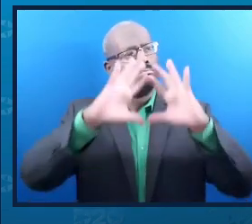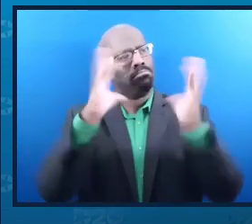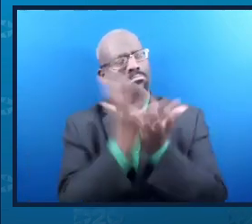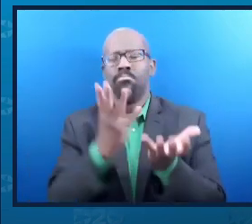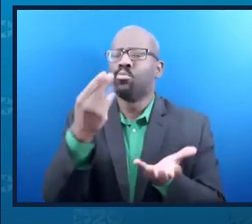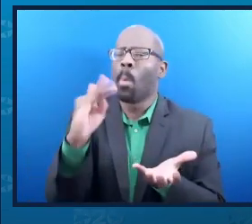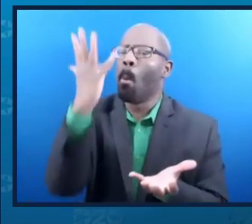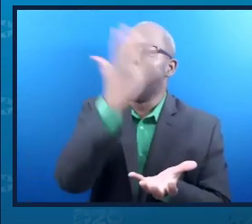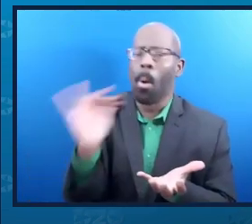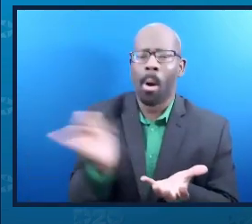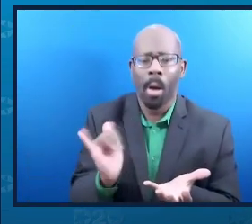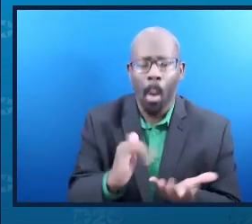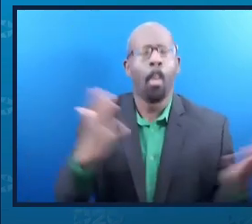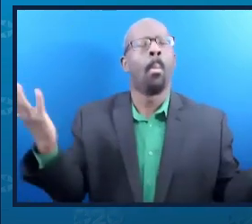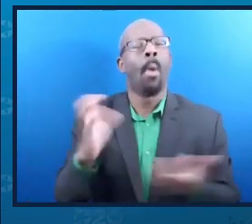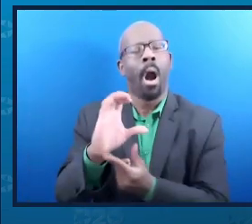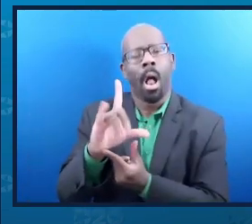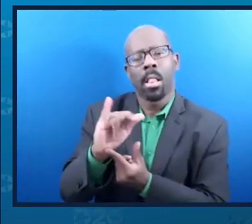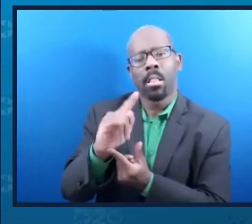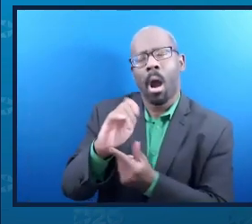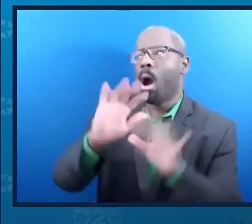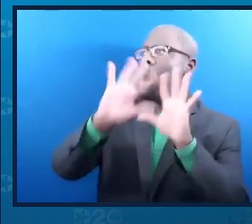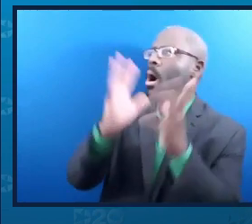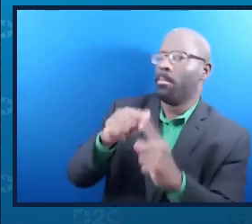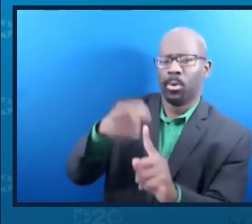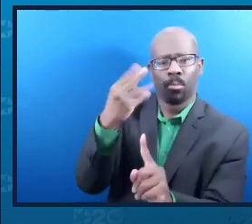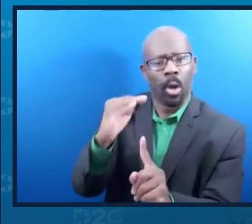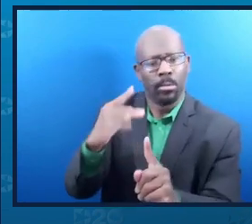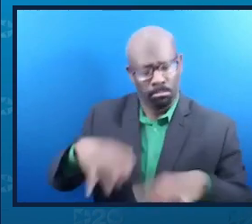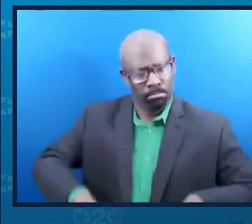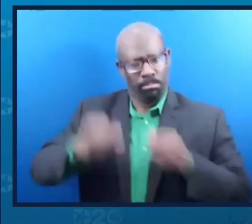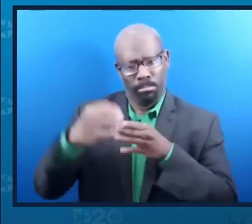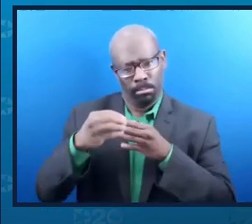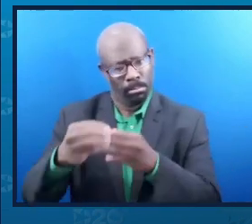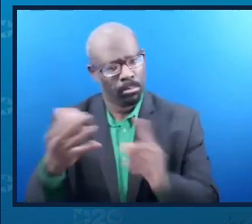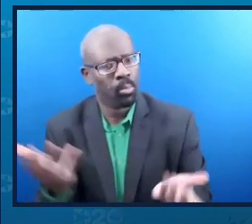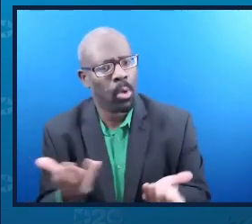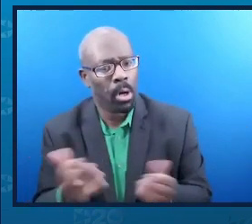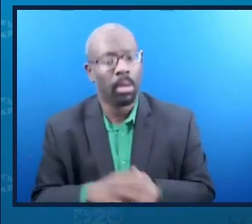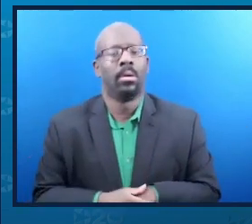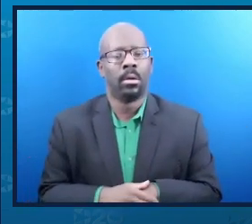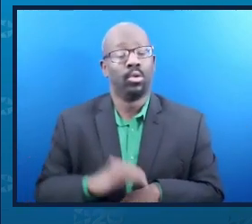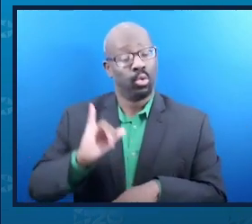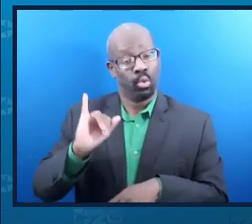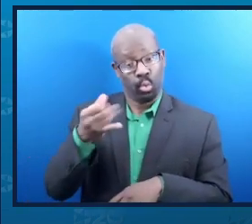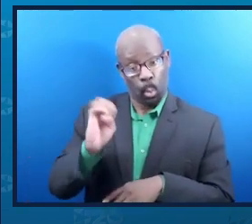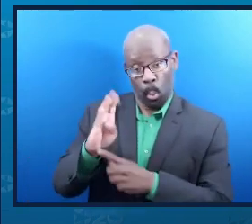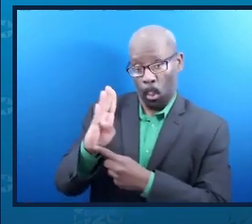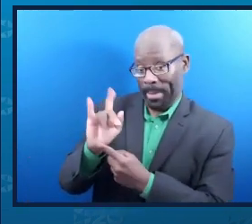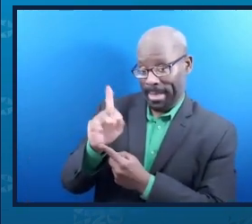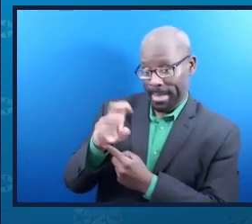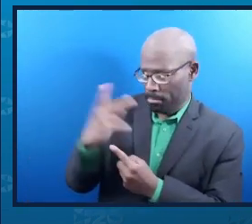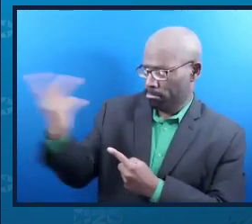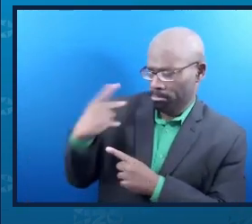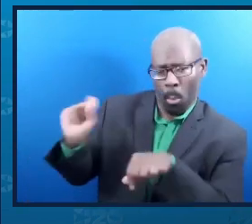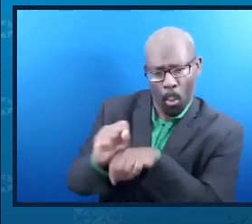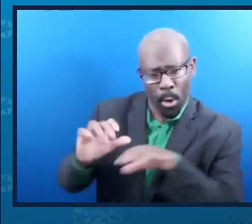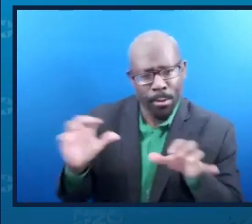GREATEST STRENGTH. AND I'M PROUD THAT NEW MEXICO HAS SHOWN WHAT CLIMATE LEADERSHIP LOOKS LIKE.